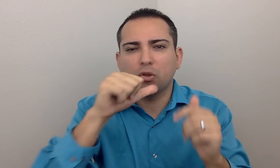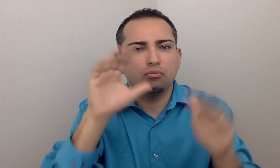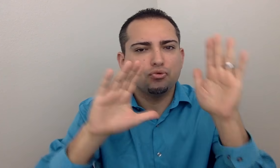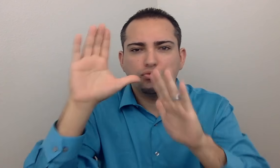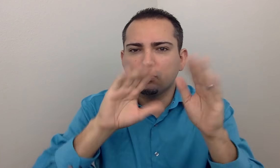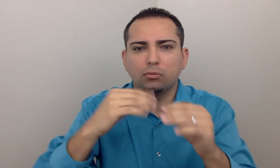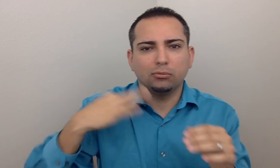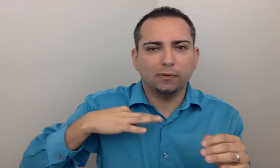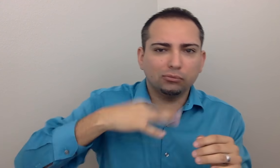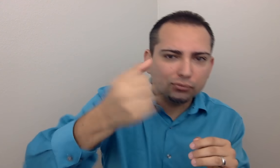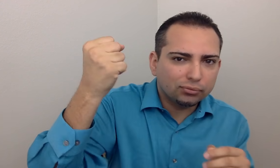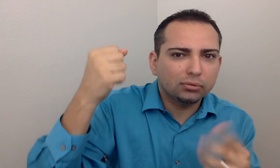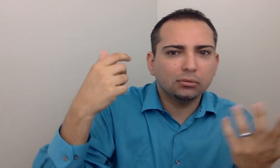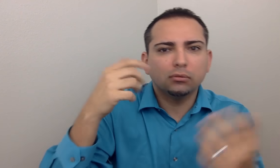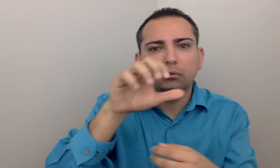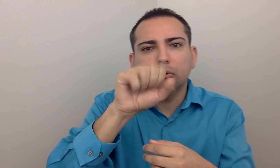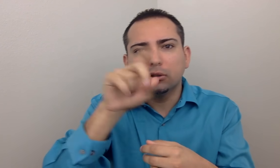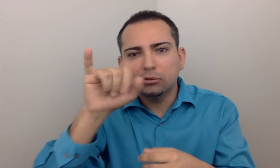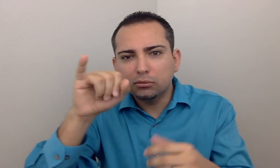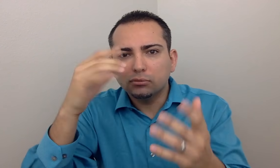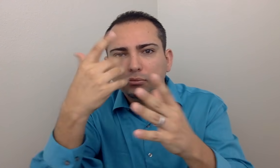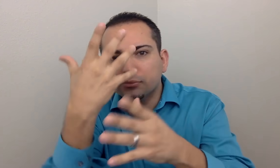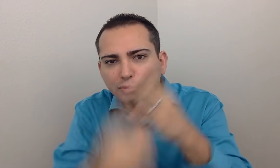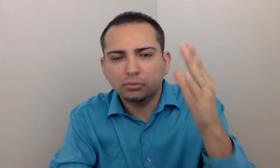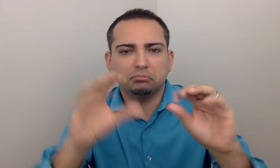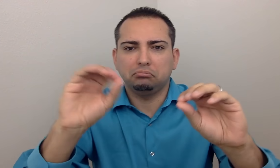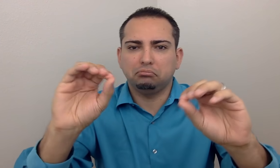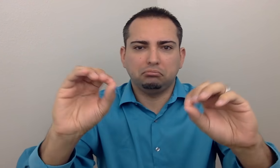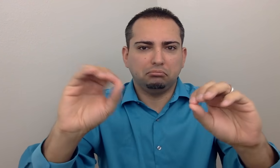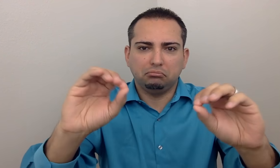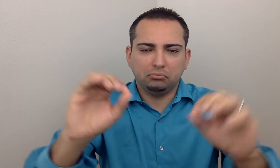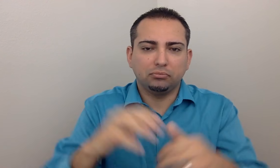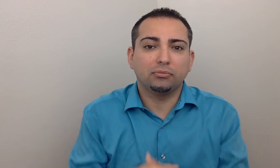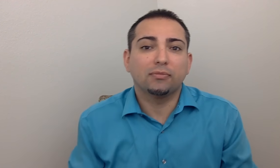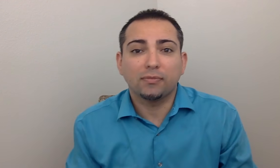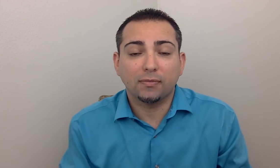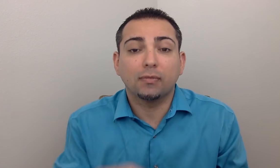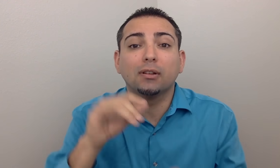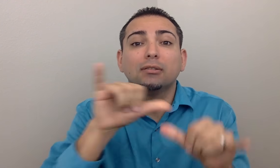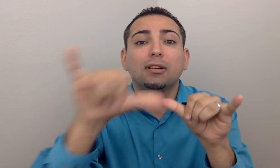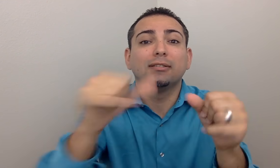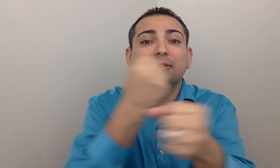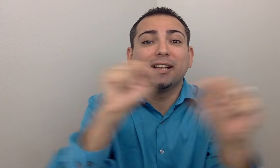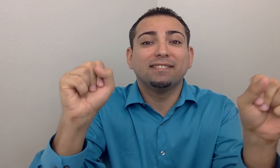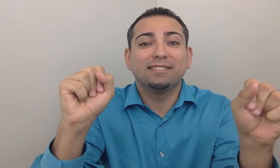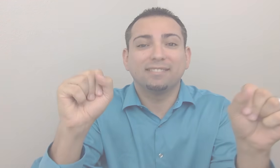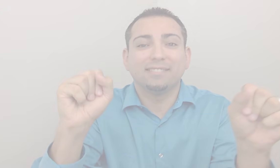You do not have to worry whether your benefit or the income will be taken away. Stay safe!